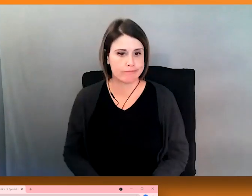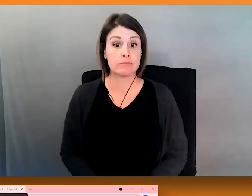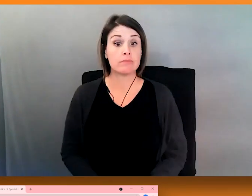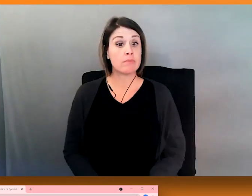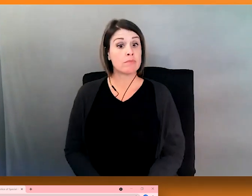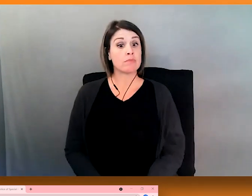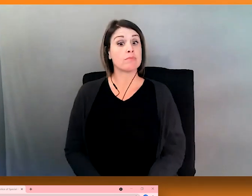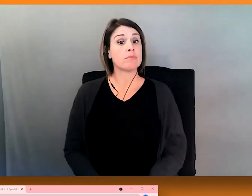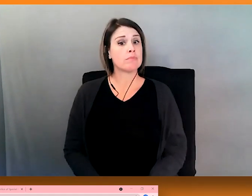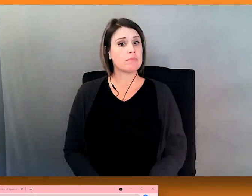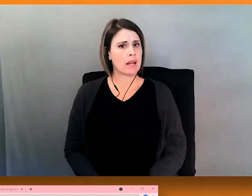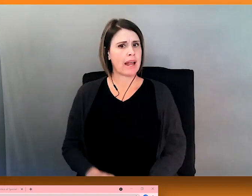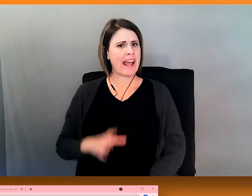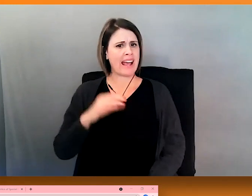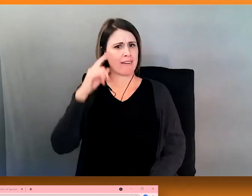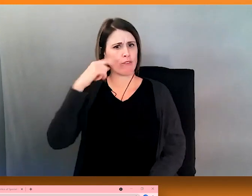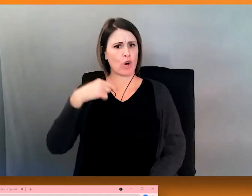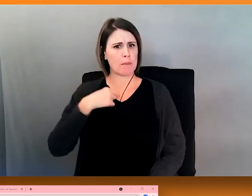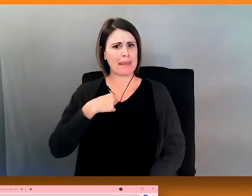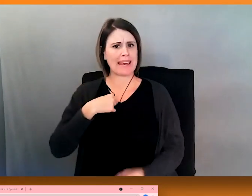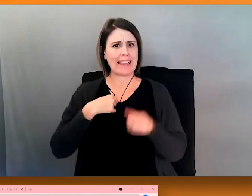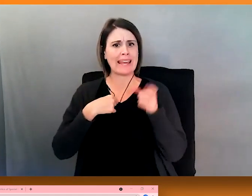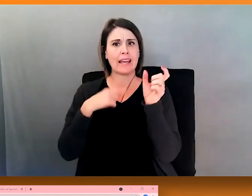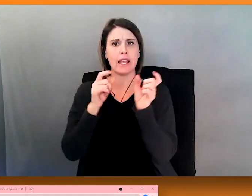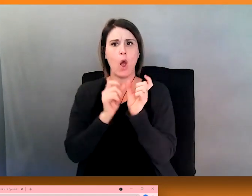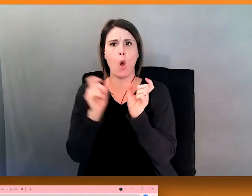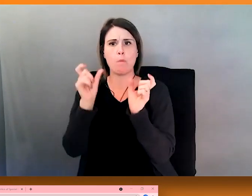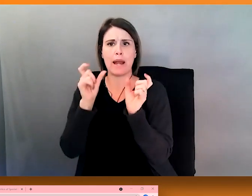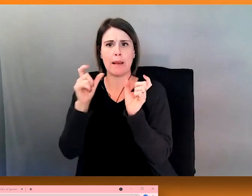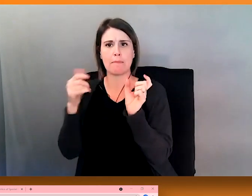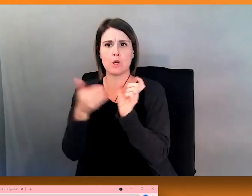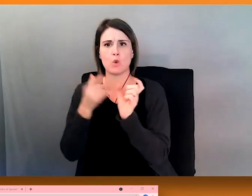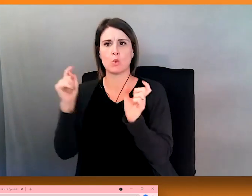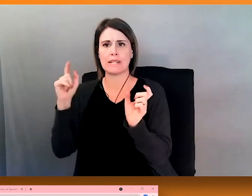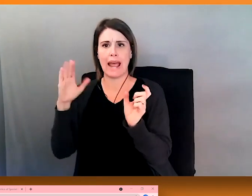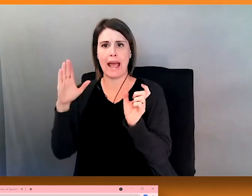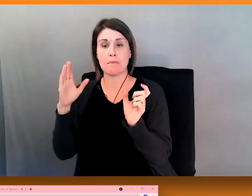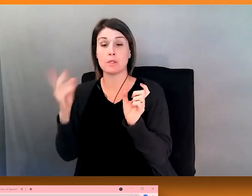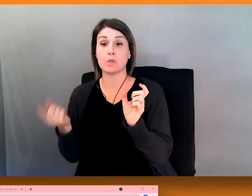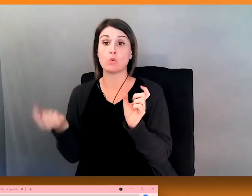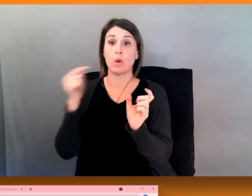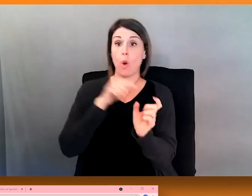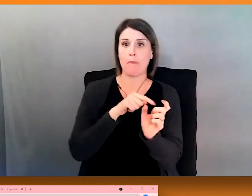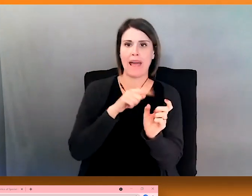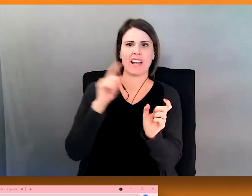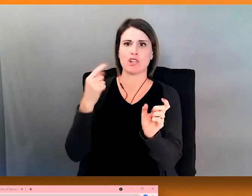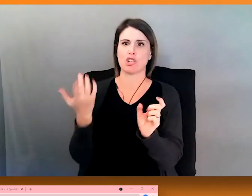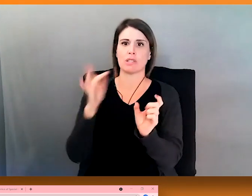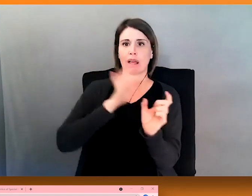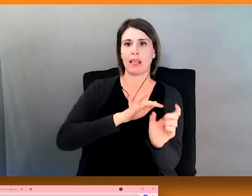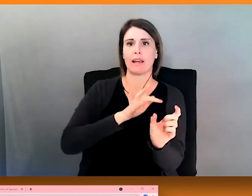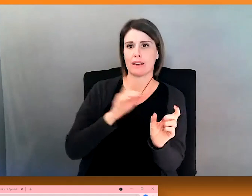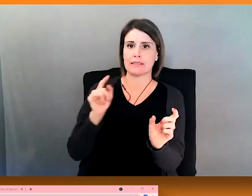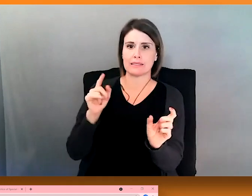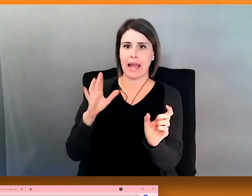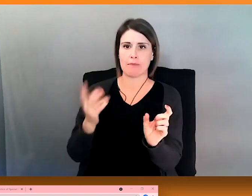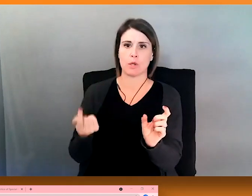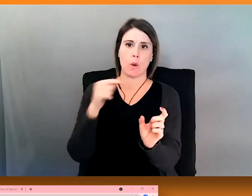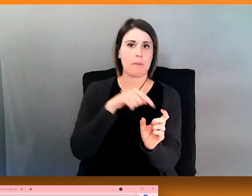and for me, it actually opened up a new tab. For me to go back, I'm just going to click this other tab back.